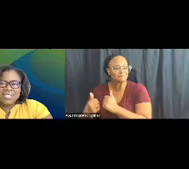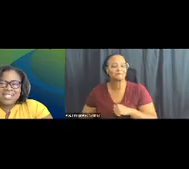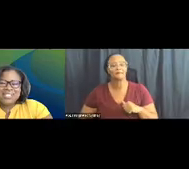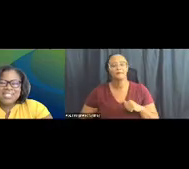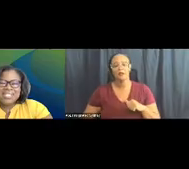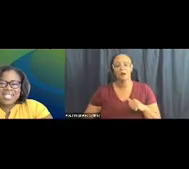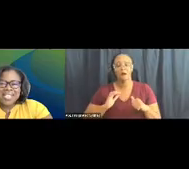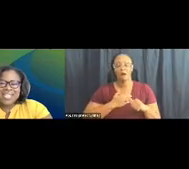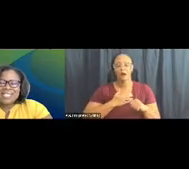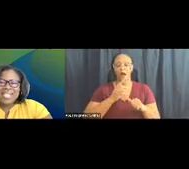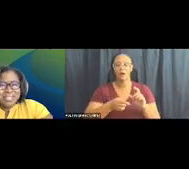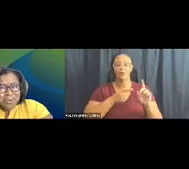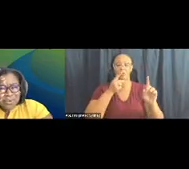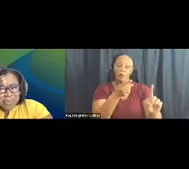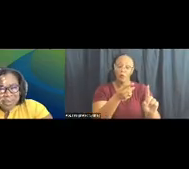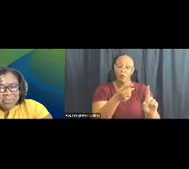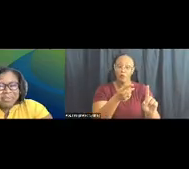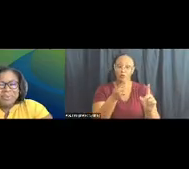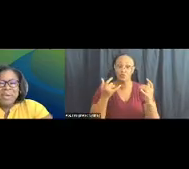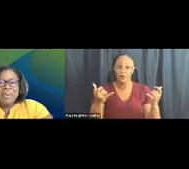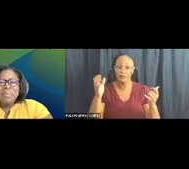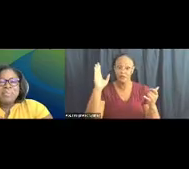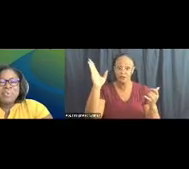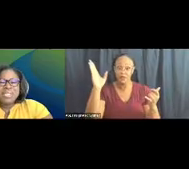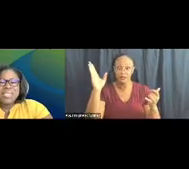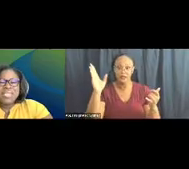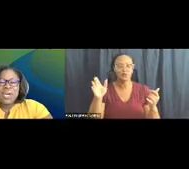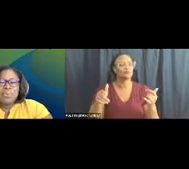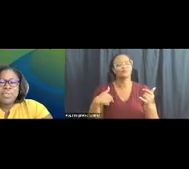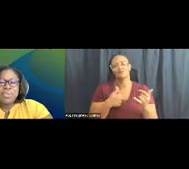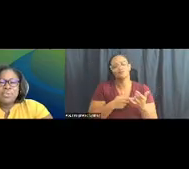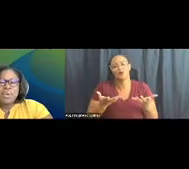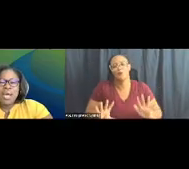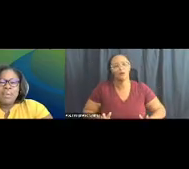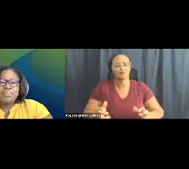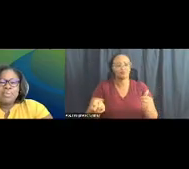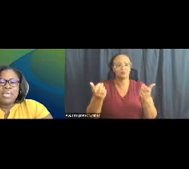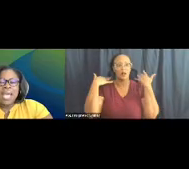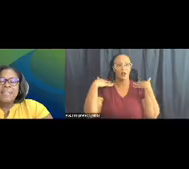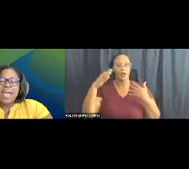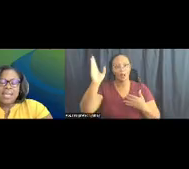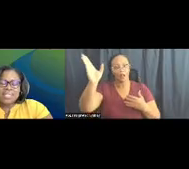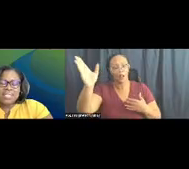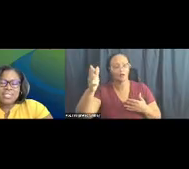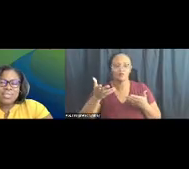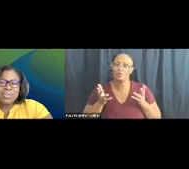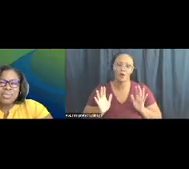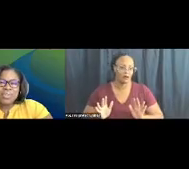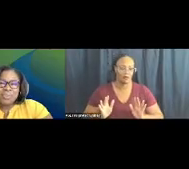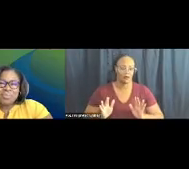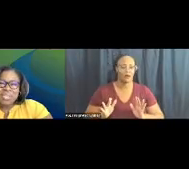uh presentation today is not to overwhelm you, but really to help you um have access to